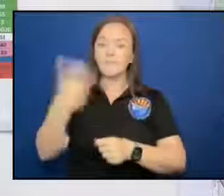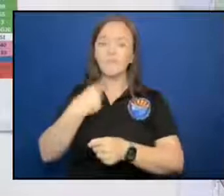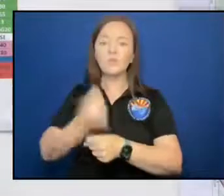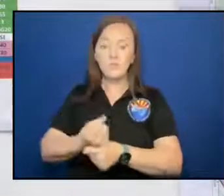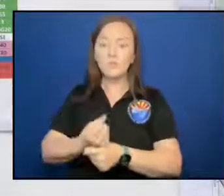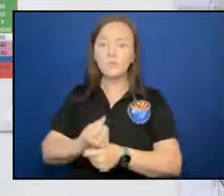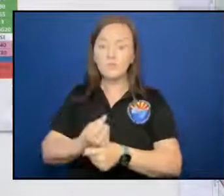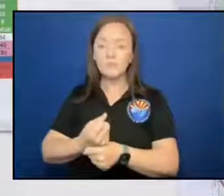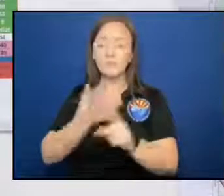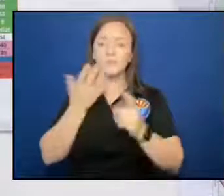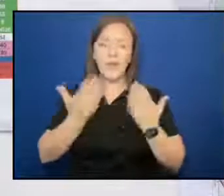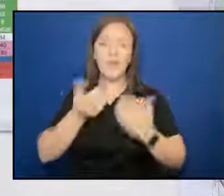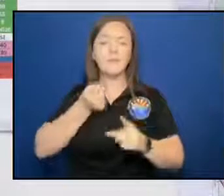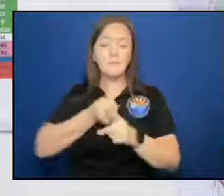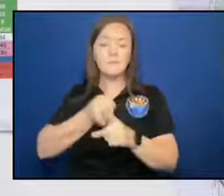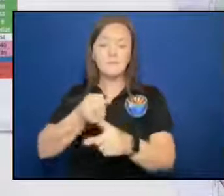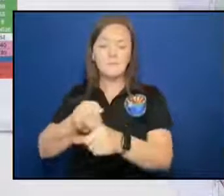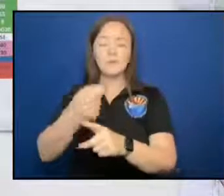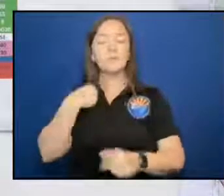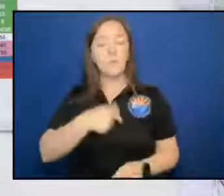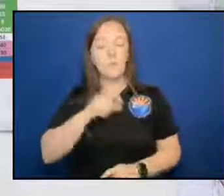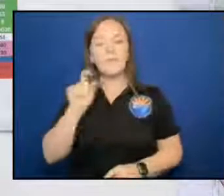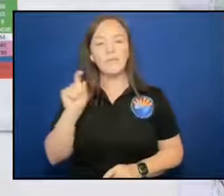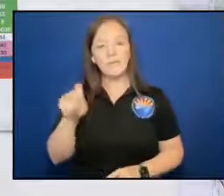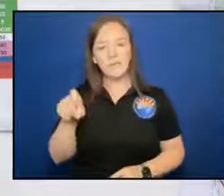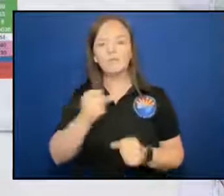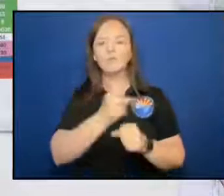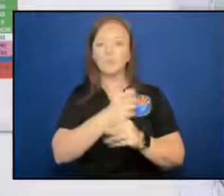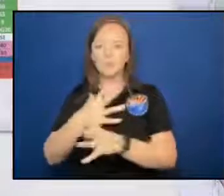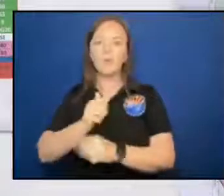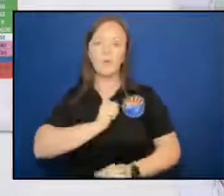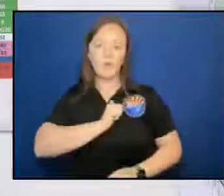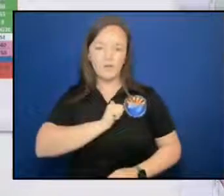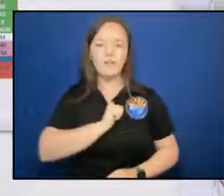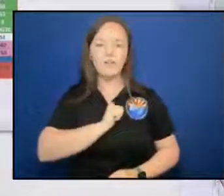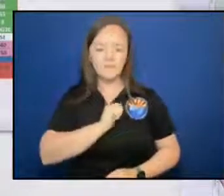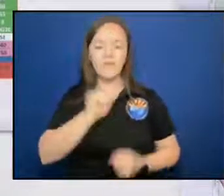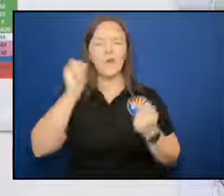TO PEOPLE AS WE CONTINUE TO SEE MOISTURE ON THE GROUND.